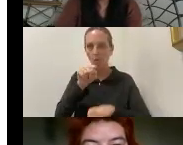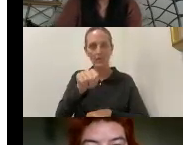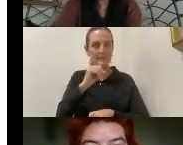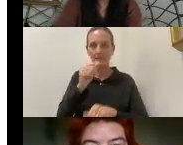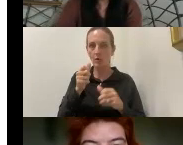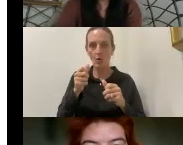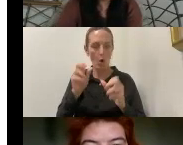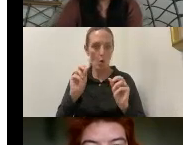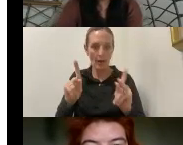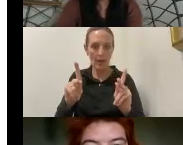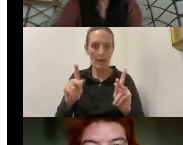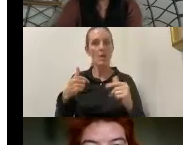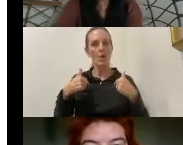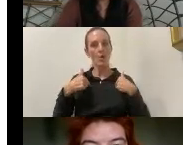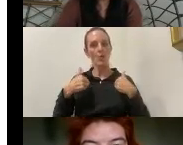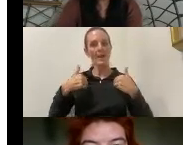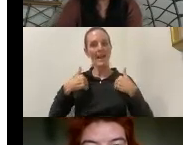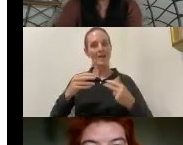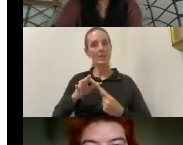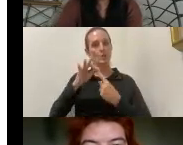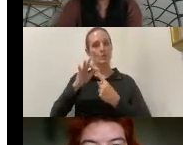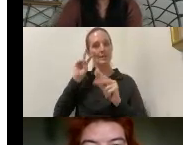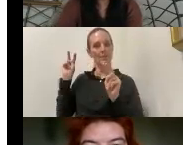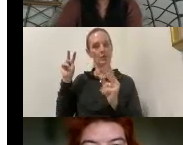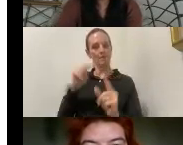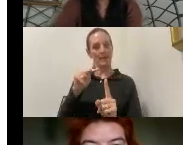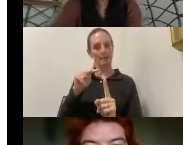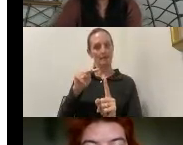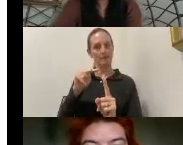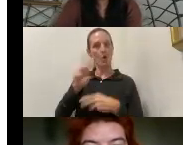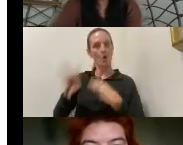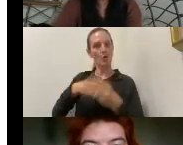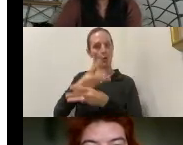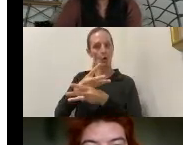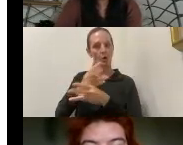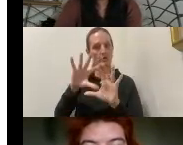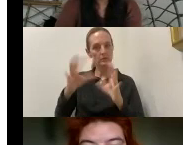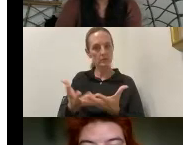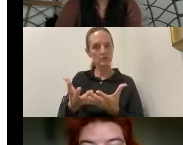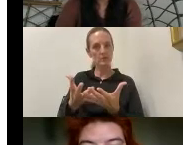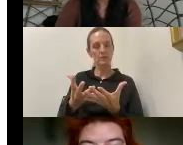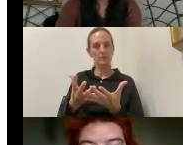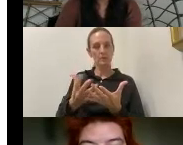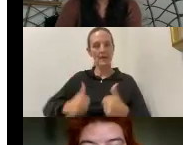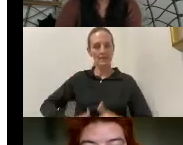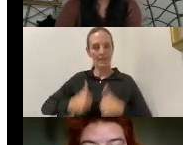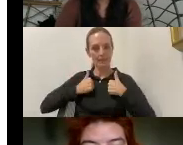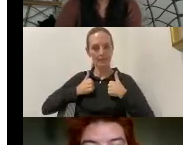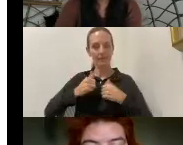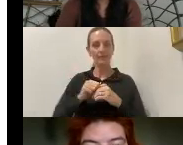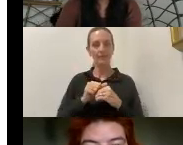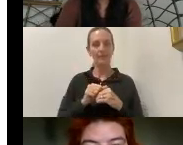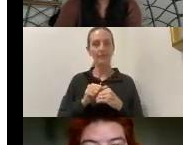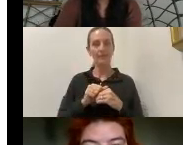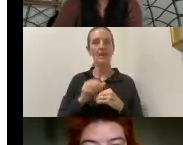So, we have a very unique perspective on the world and life and we all...